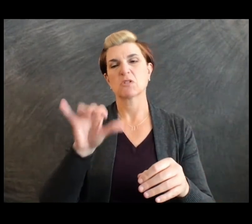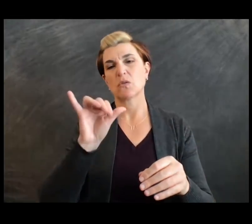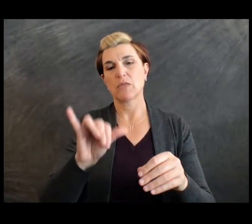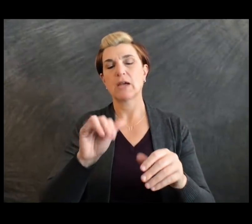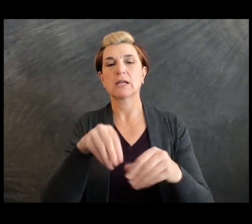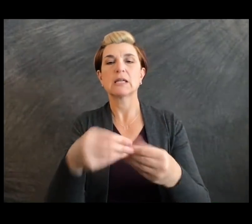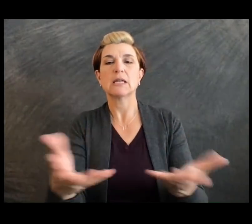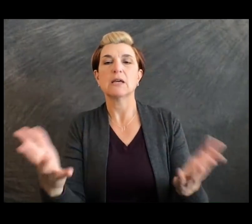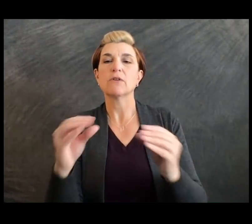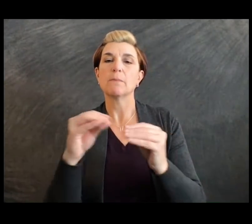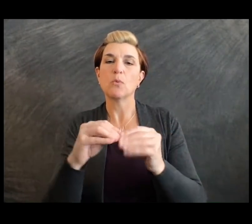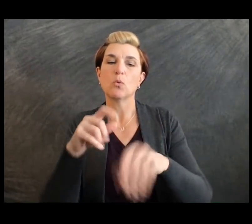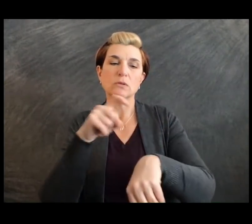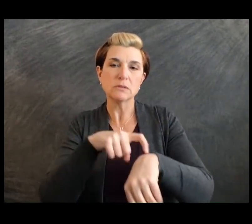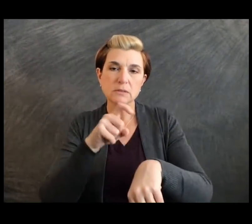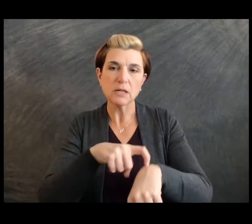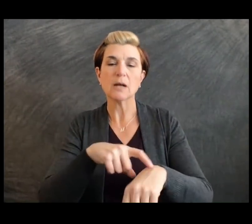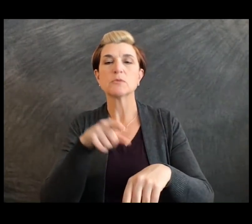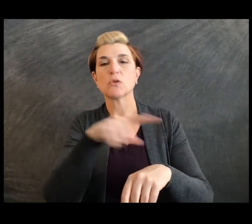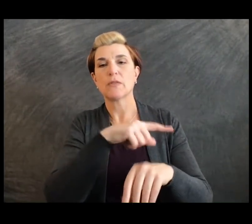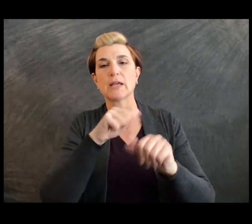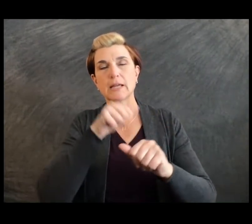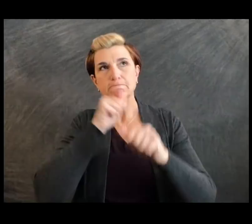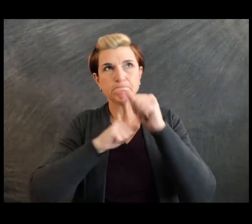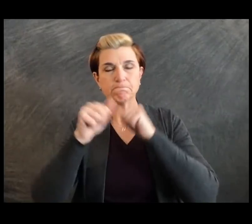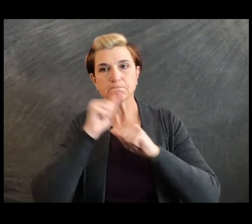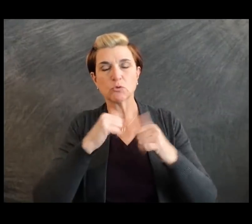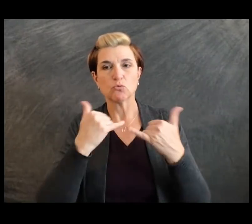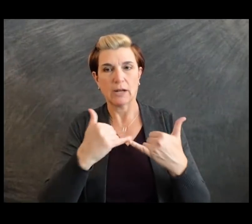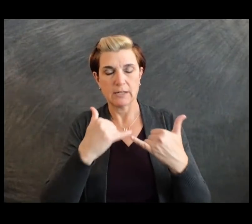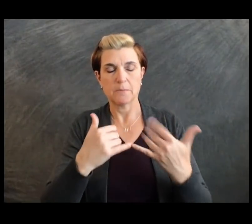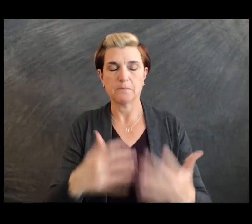with the issues that they're dealing with I also want to thank our FHA